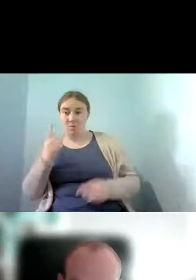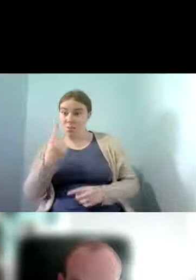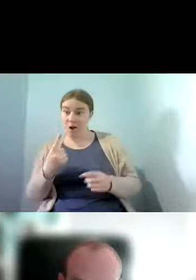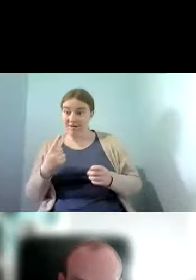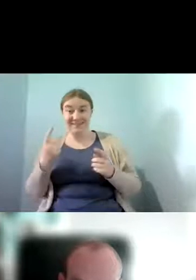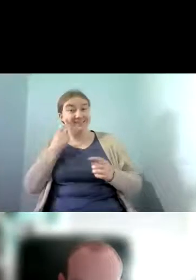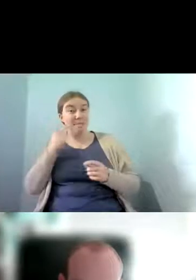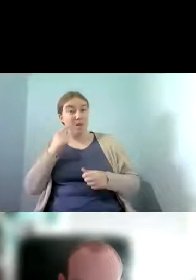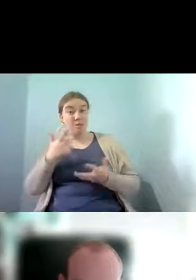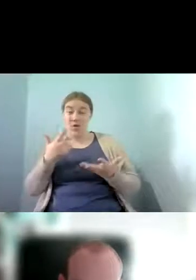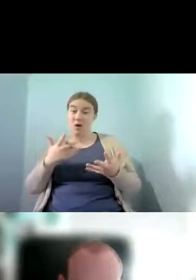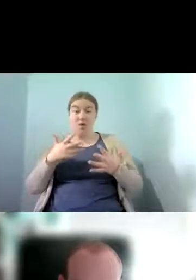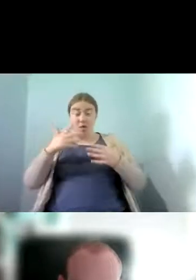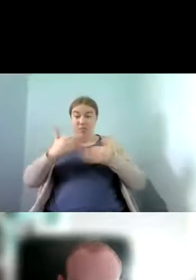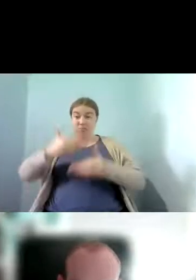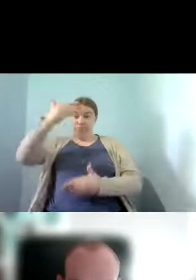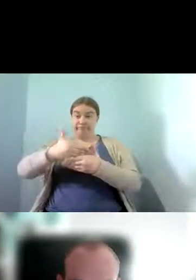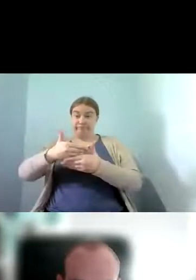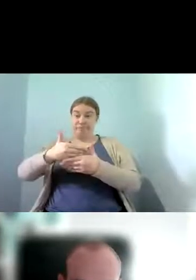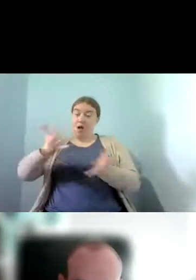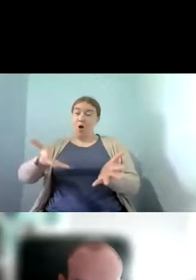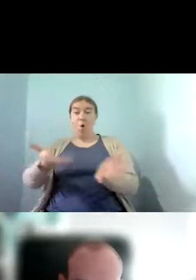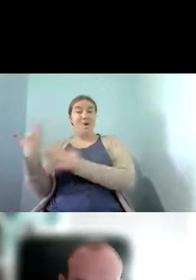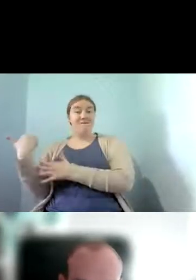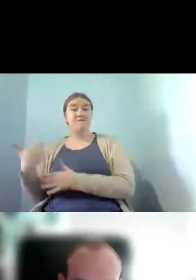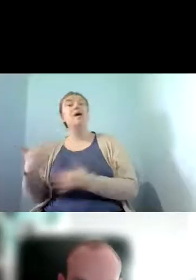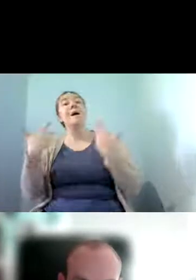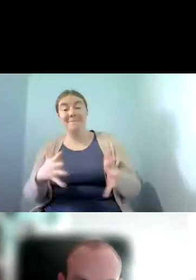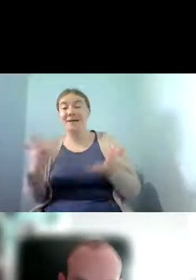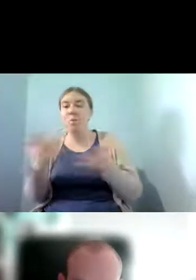removal of the obstruction this approach has been taken at powick weir on the river teme